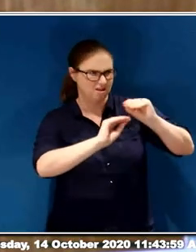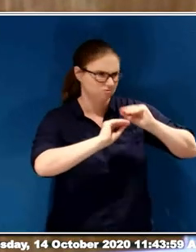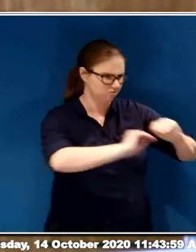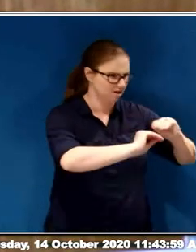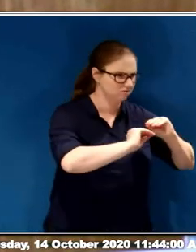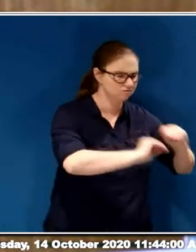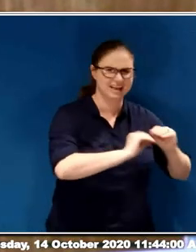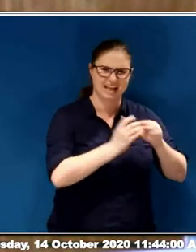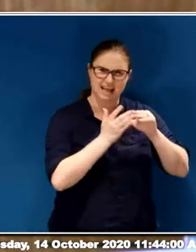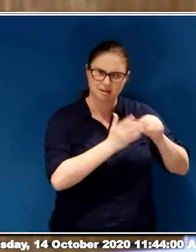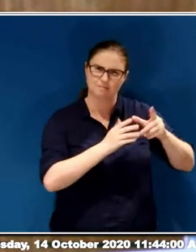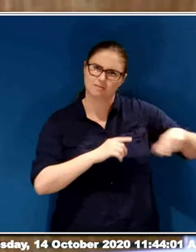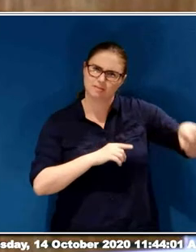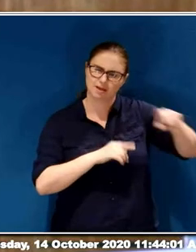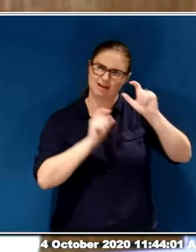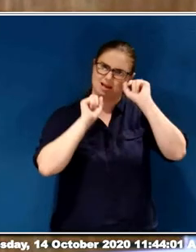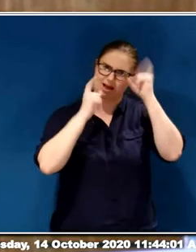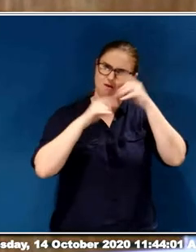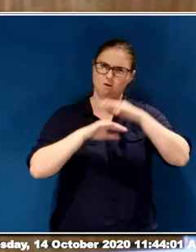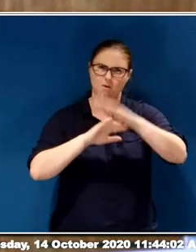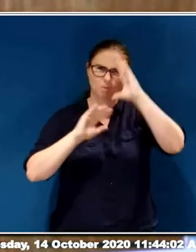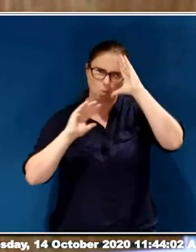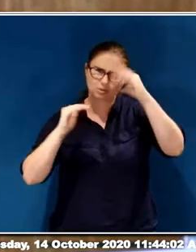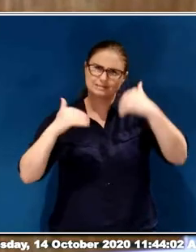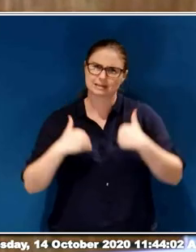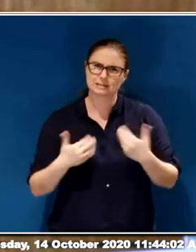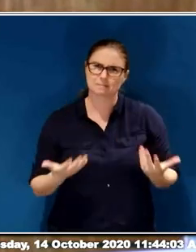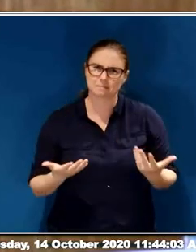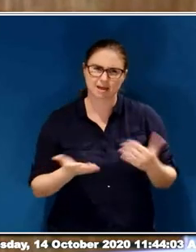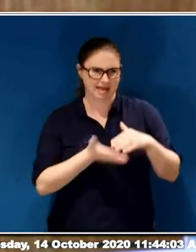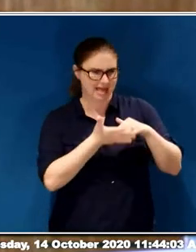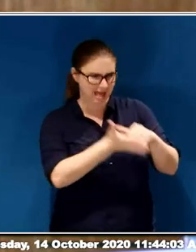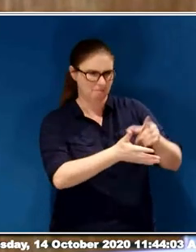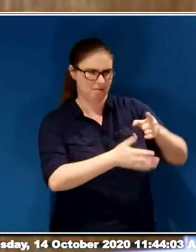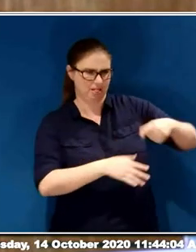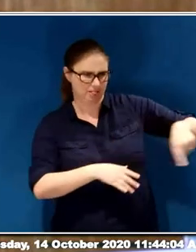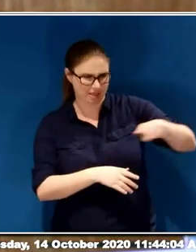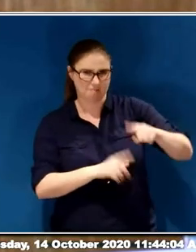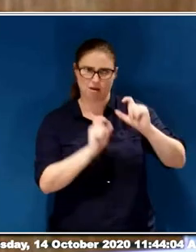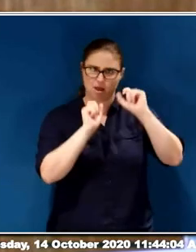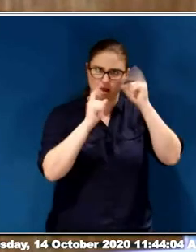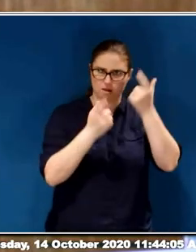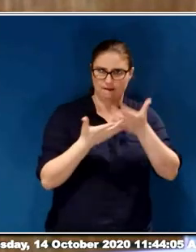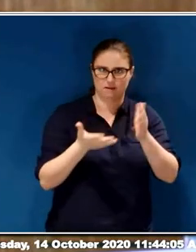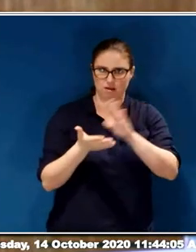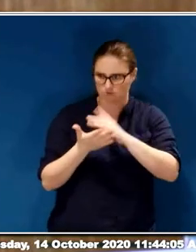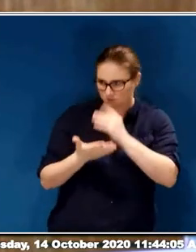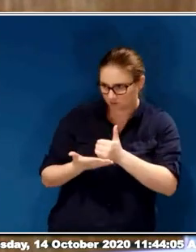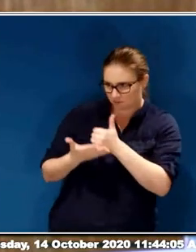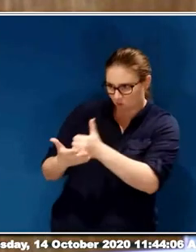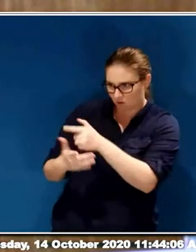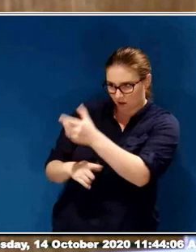and know how to support individuals with autism, rather than judging them because of their behaviour.